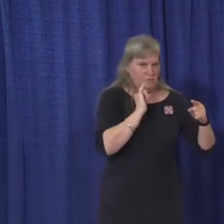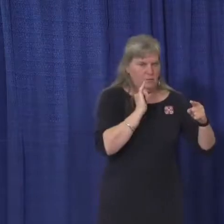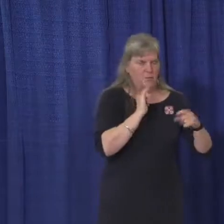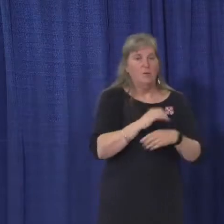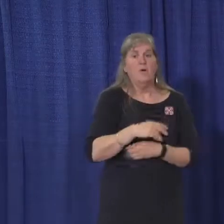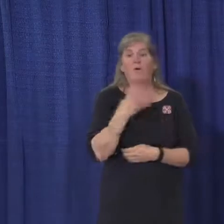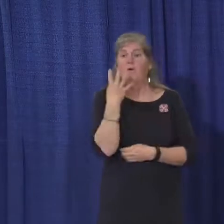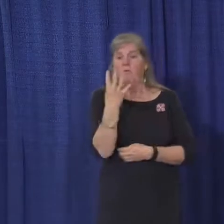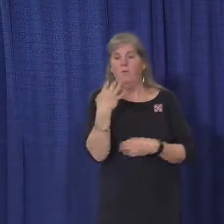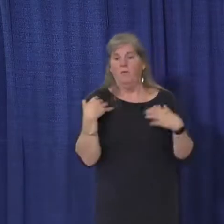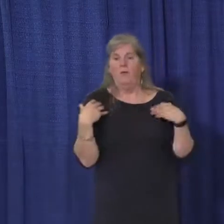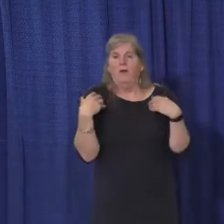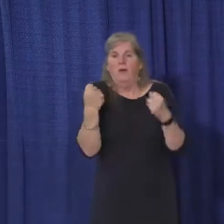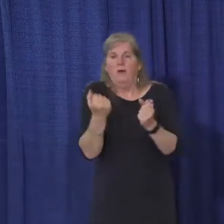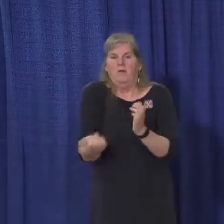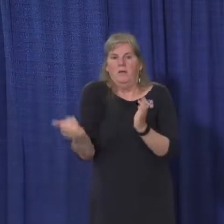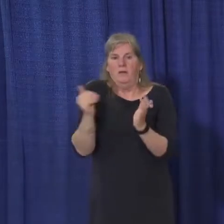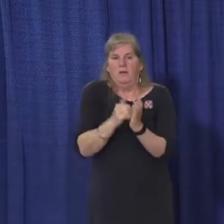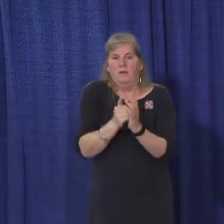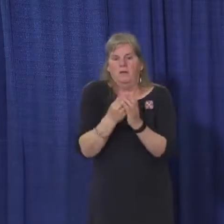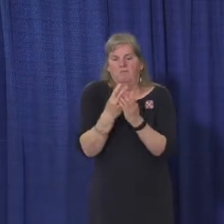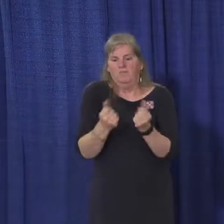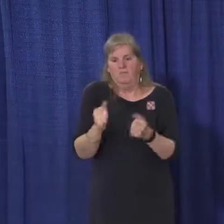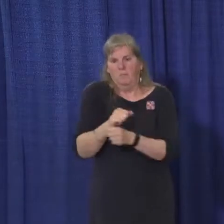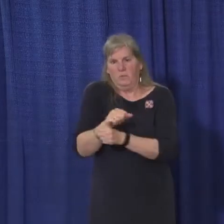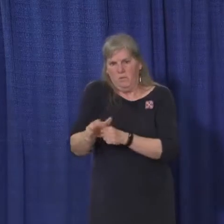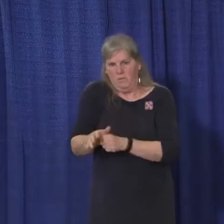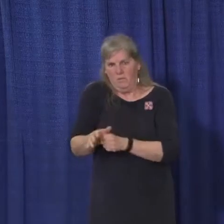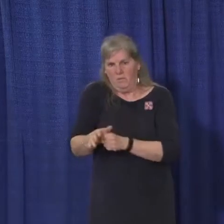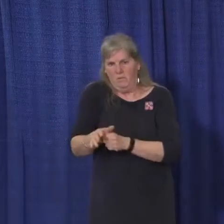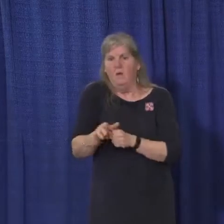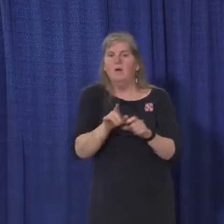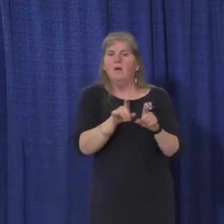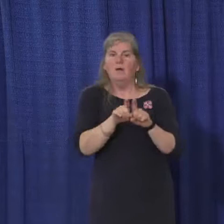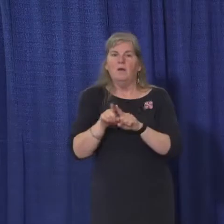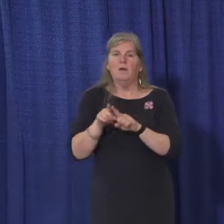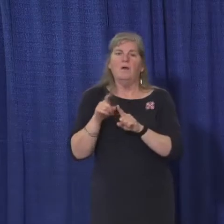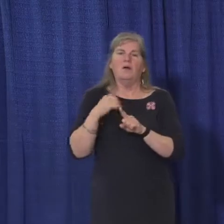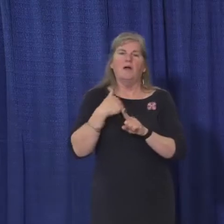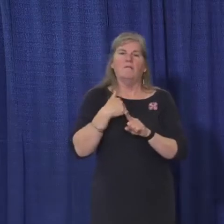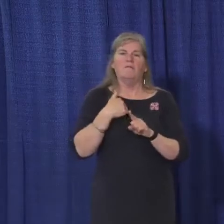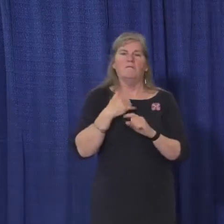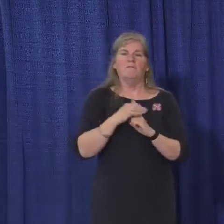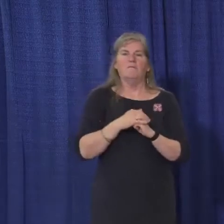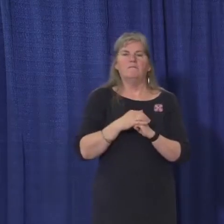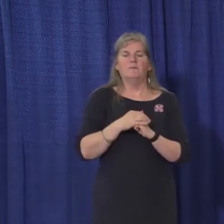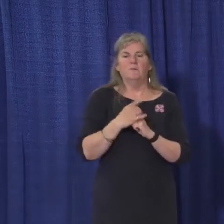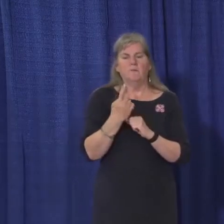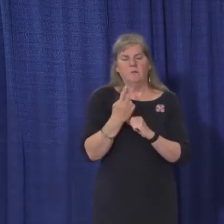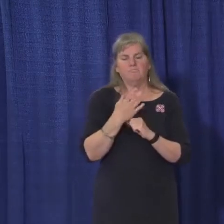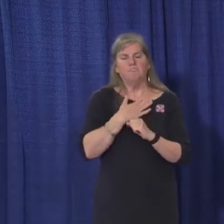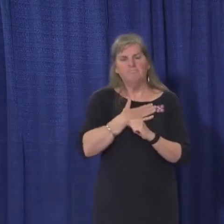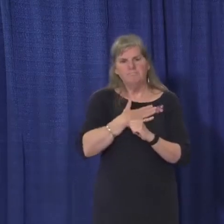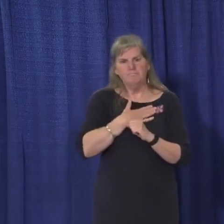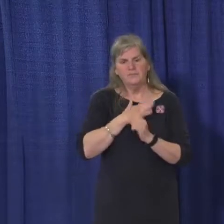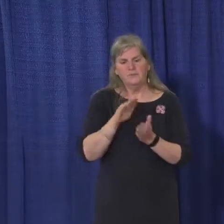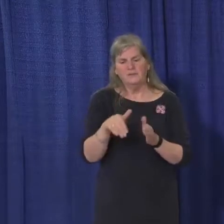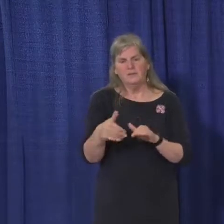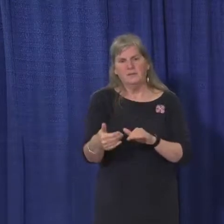We have four were covered and we have the one loss of person that